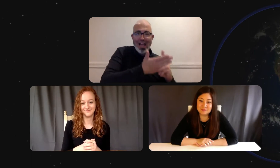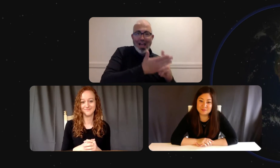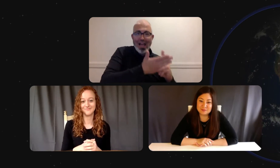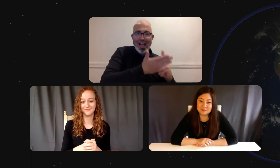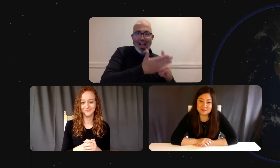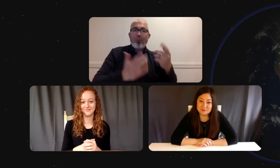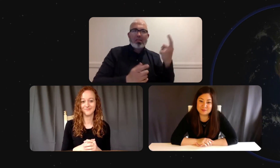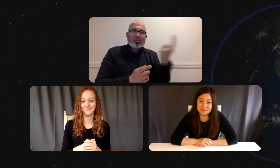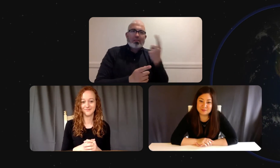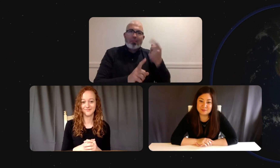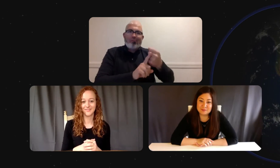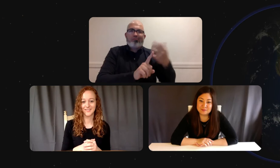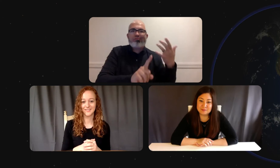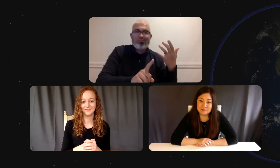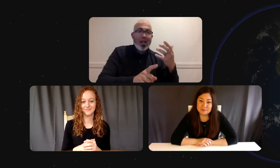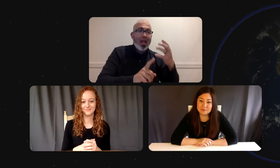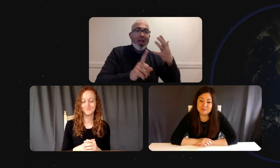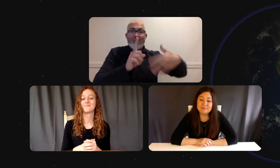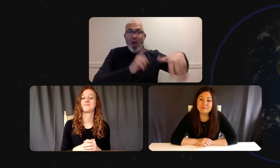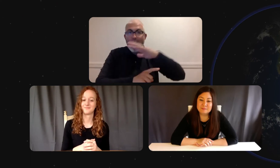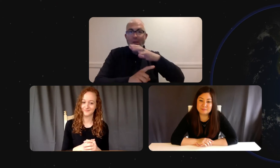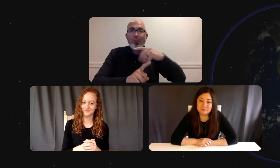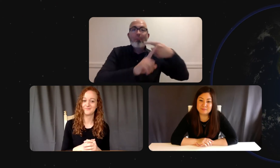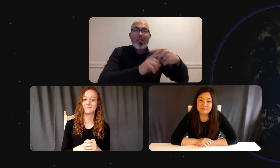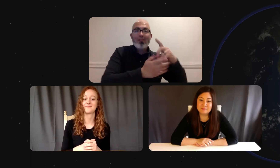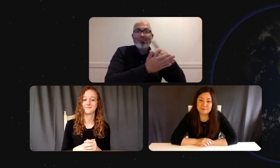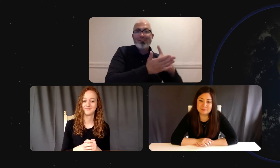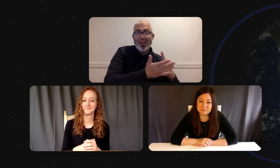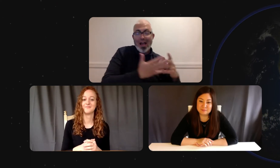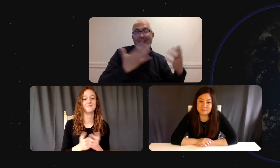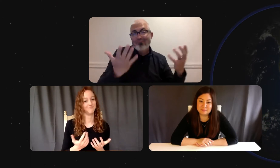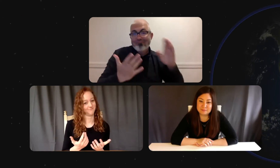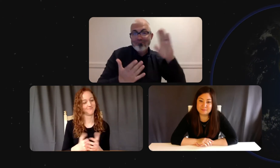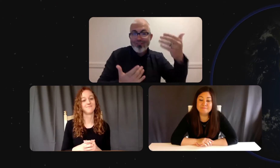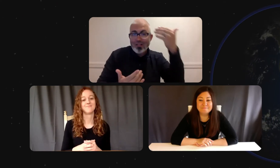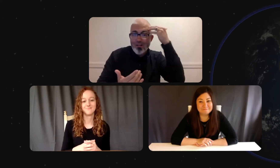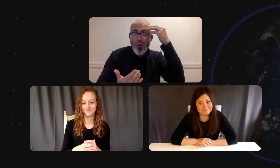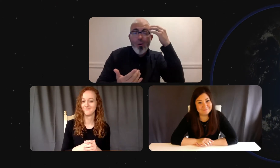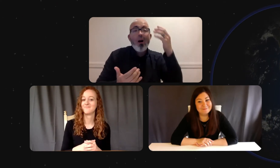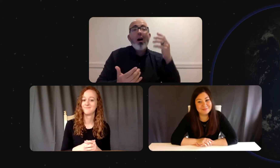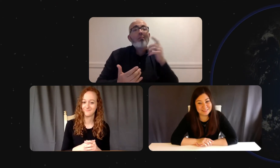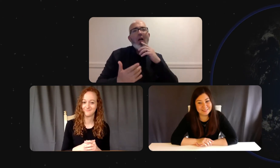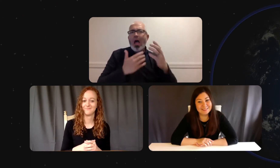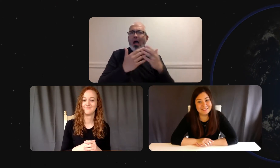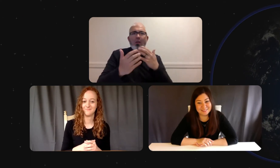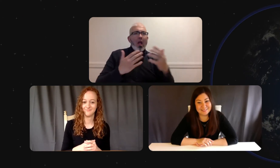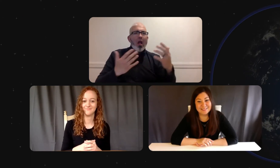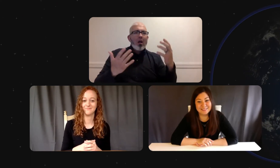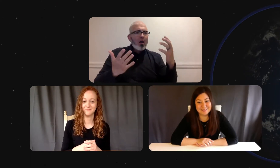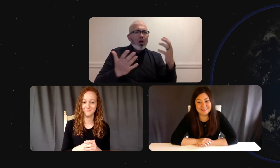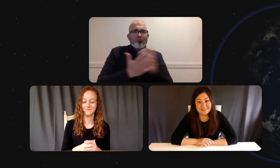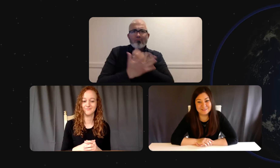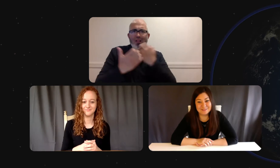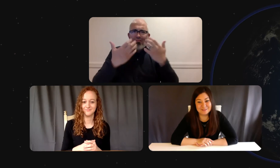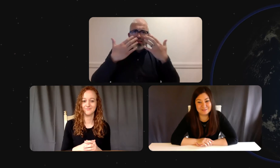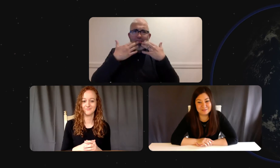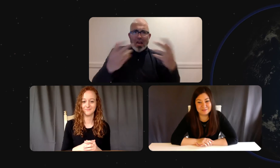With the aesthetically pleasing, people want things to look nice. You never know how that design could change in the future.